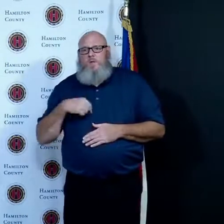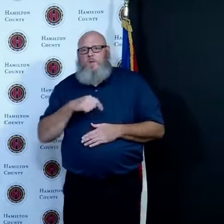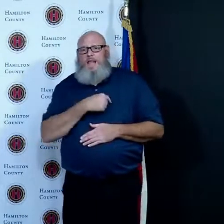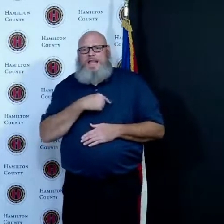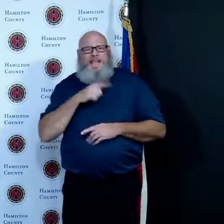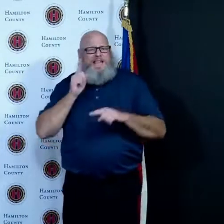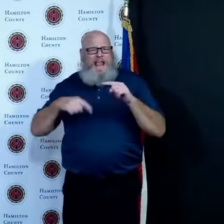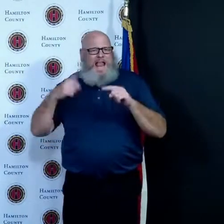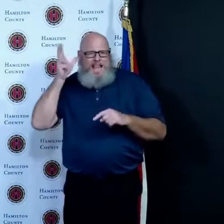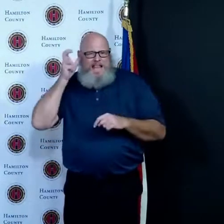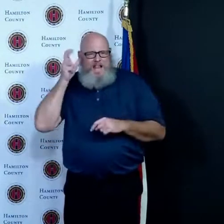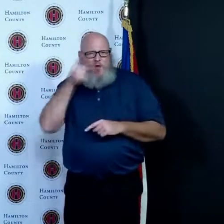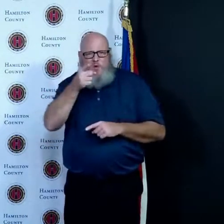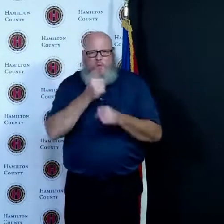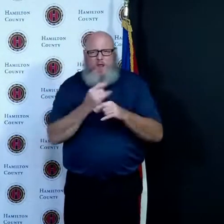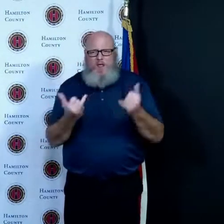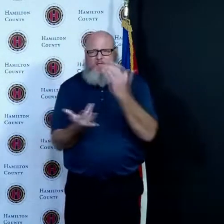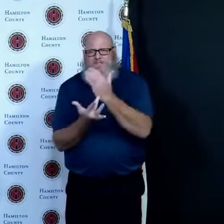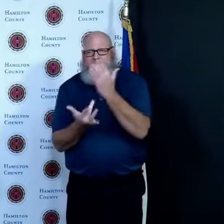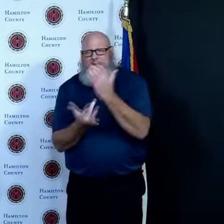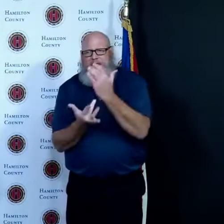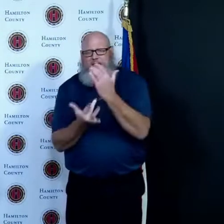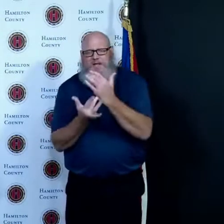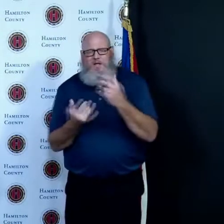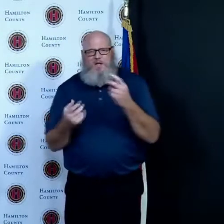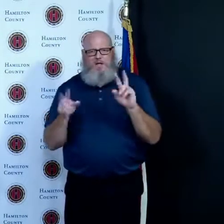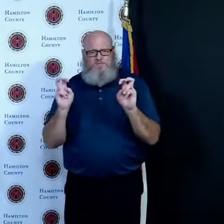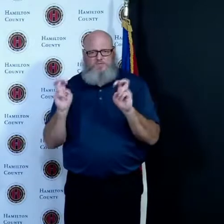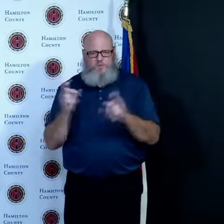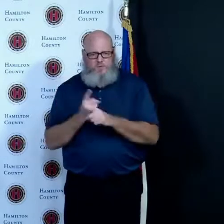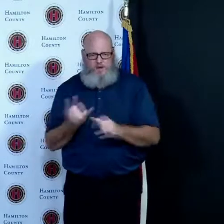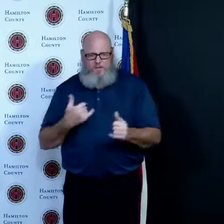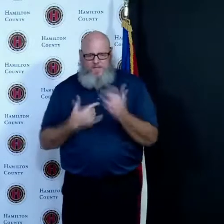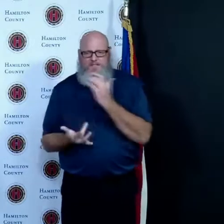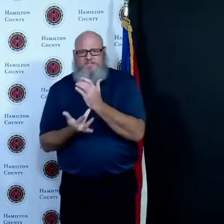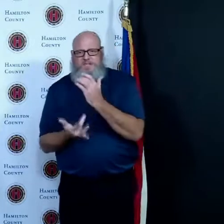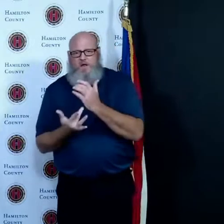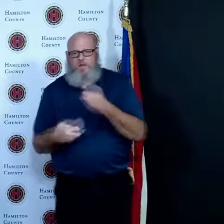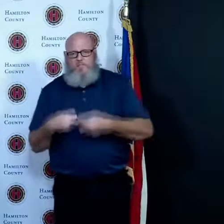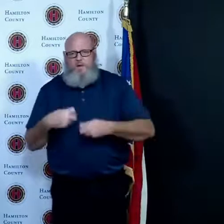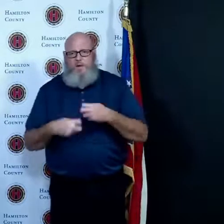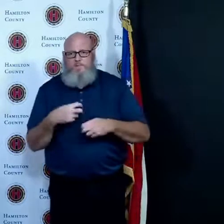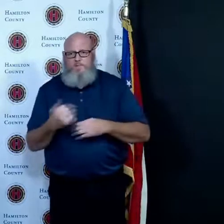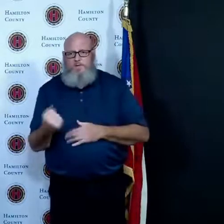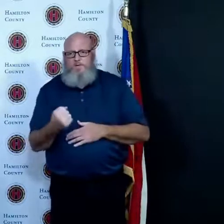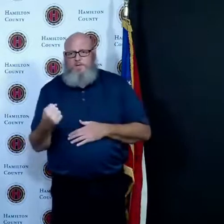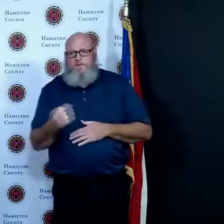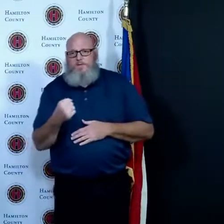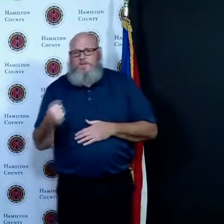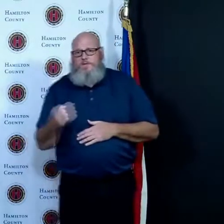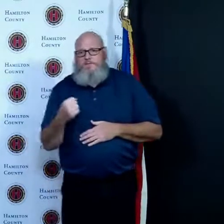sorry